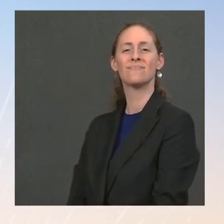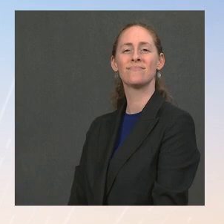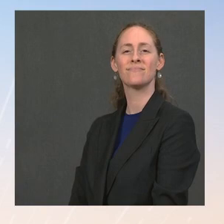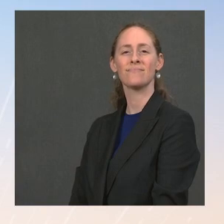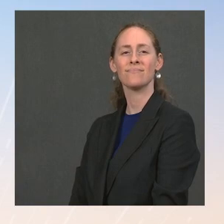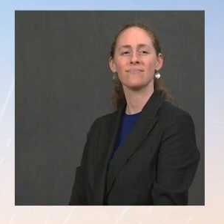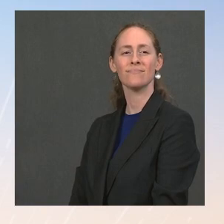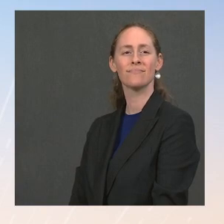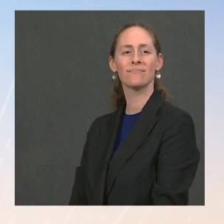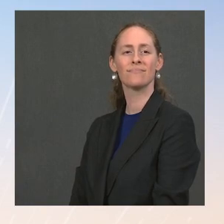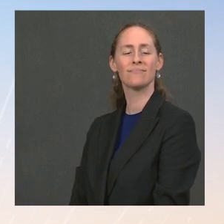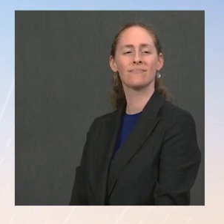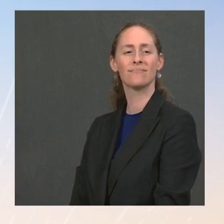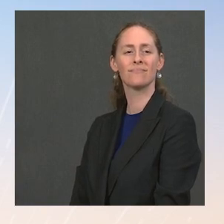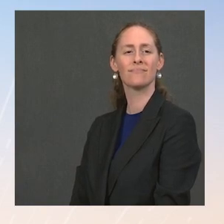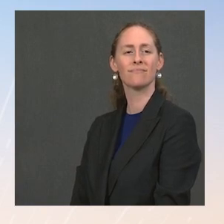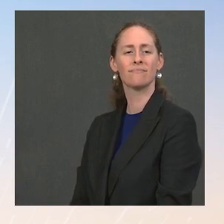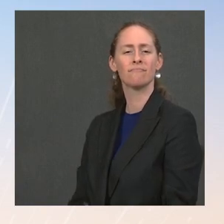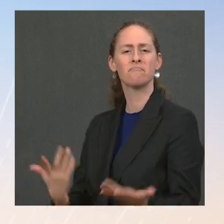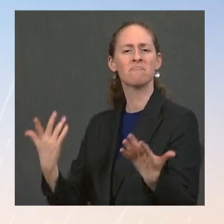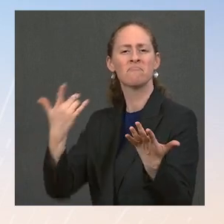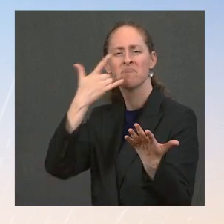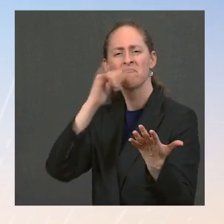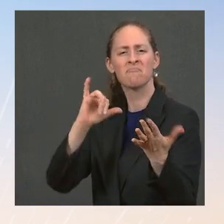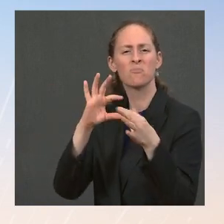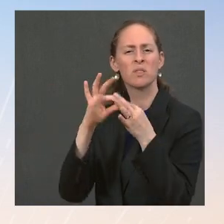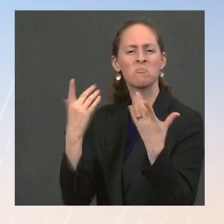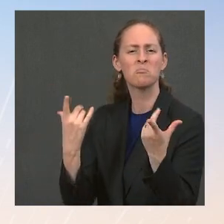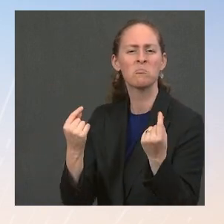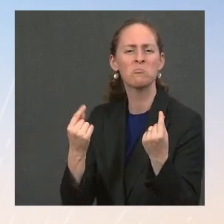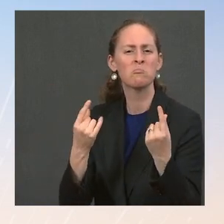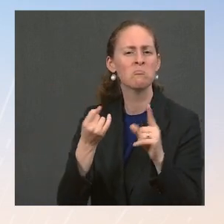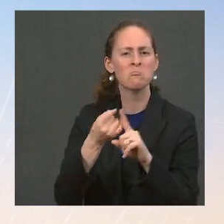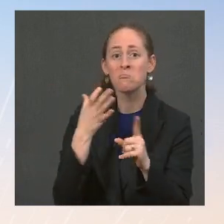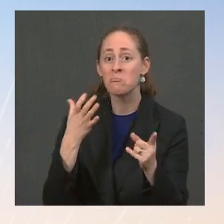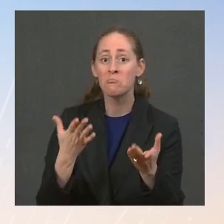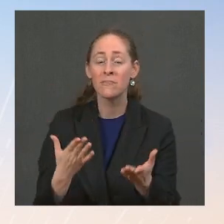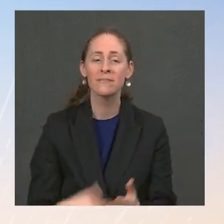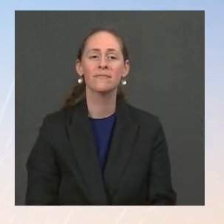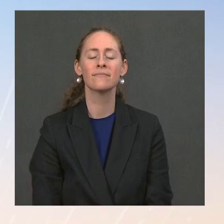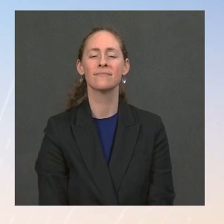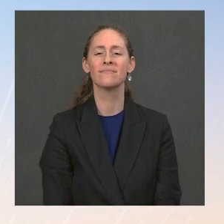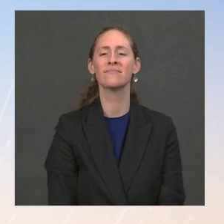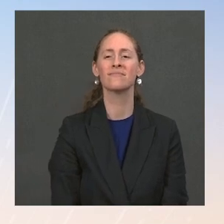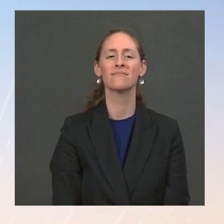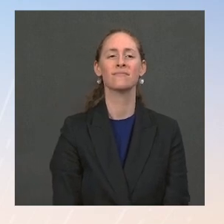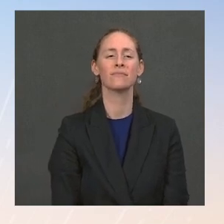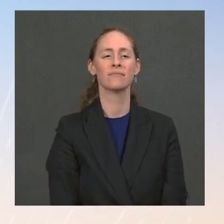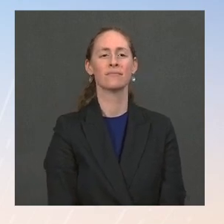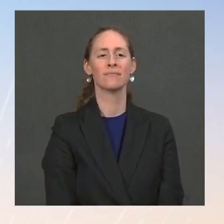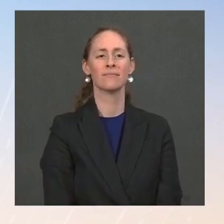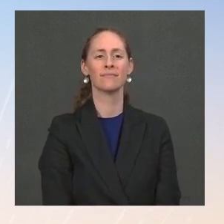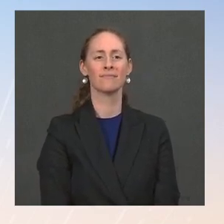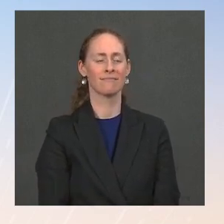Ms. Psaki: Well, I would say, clearly, the Quad meeting that happened just a week or two ago -- it's all -- time is running together for me, at this point in time, but --